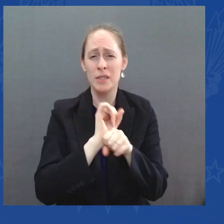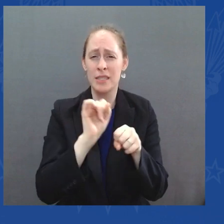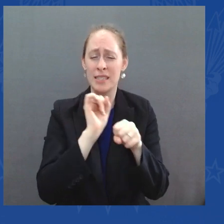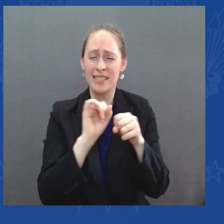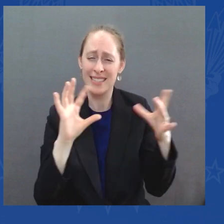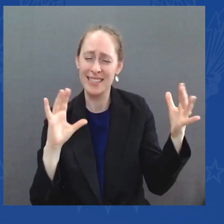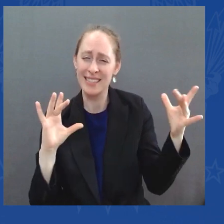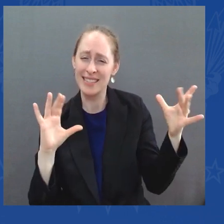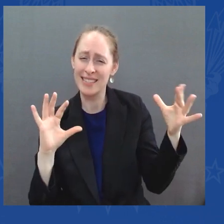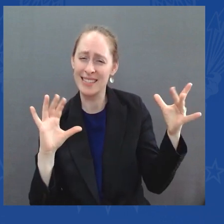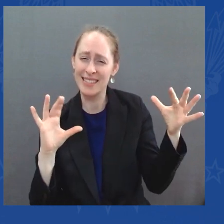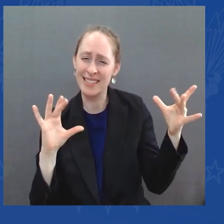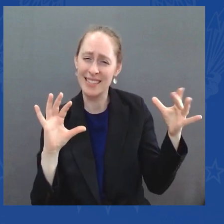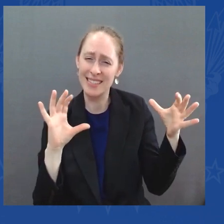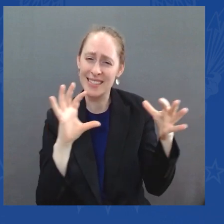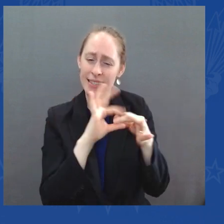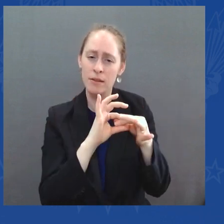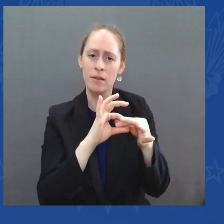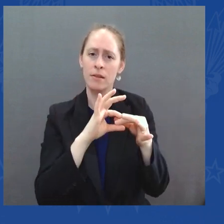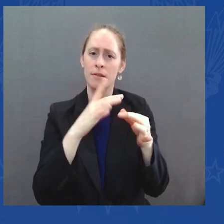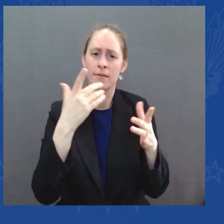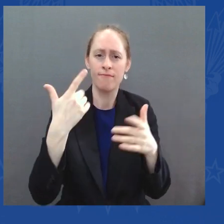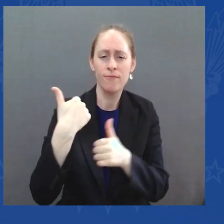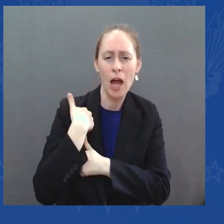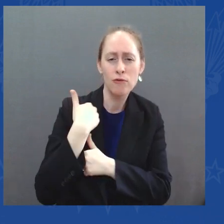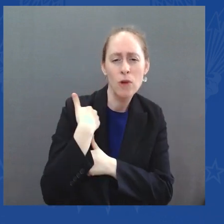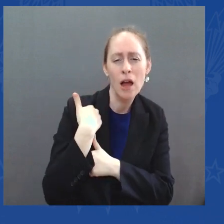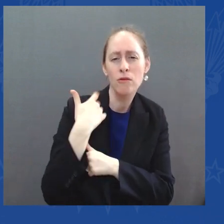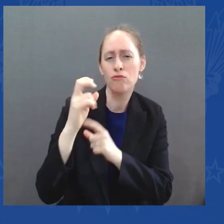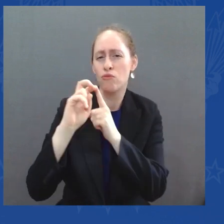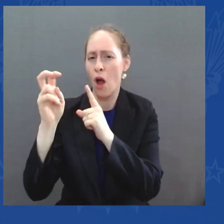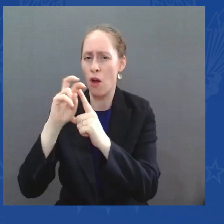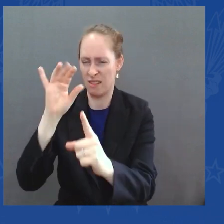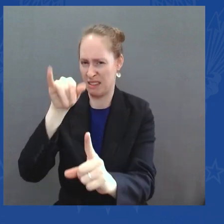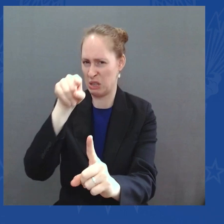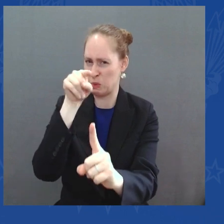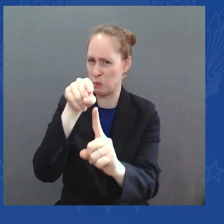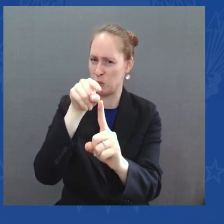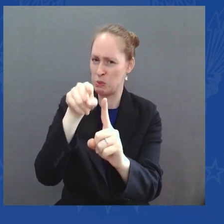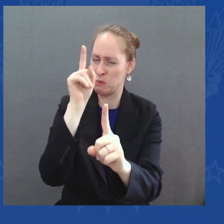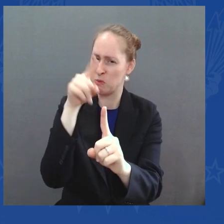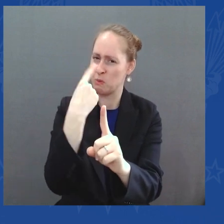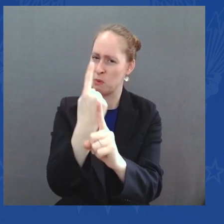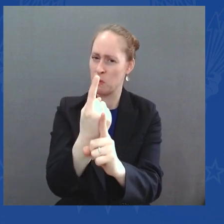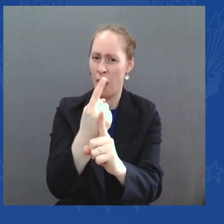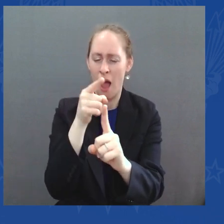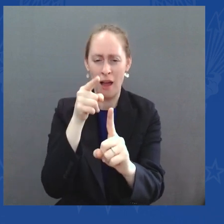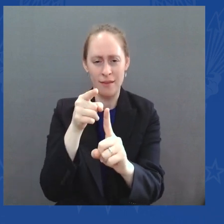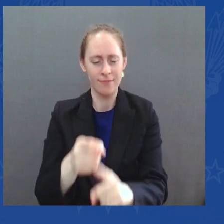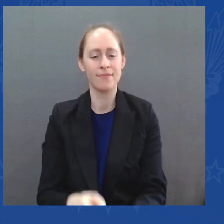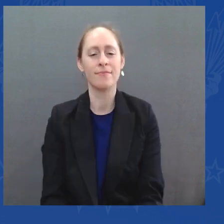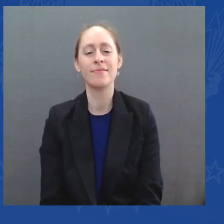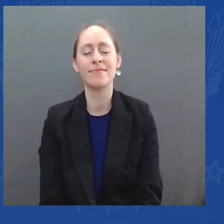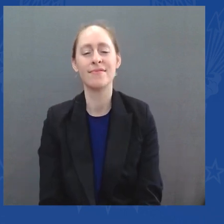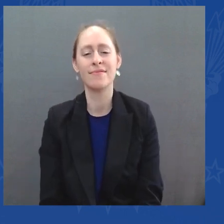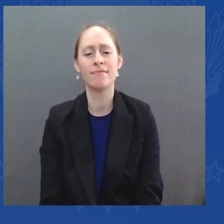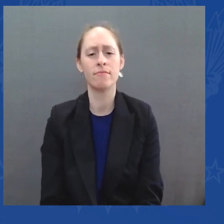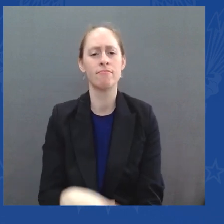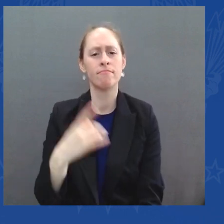And I want to thank another veteran who knows a thing or two about laying the foundation for good jobs and the transportation sector: Secretary Buttigieg.